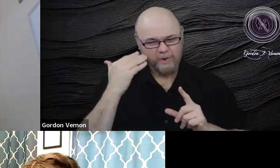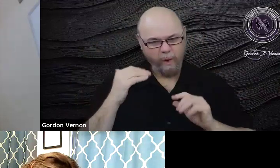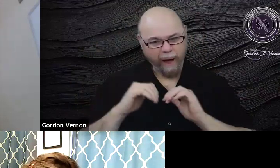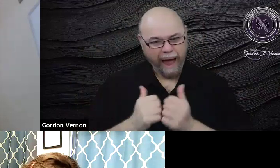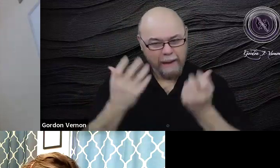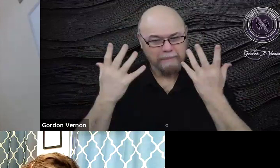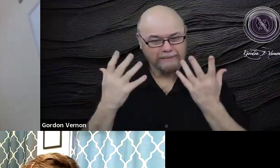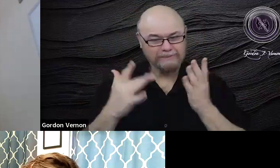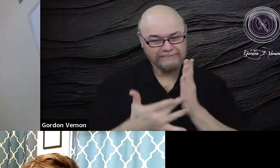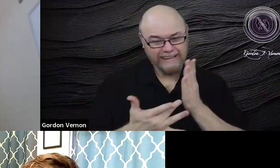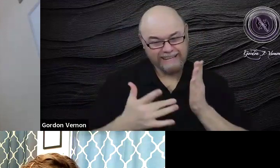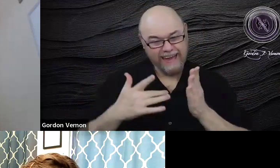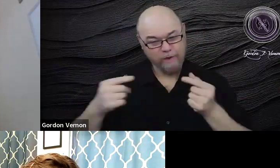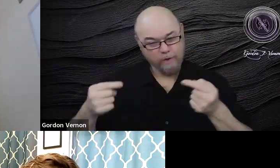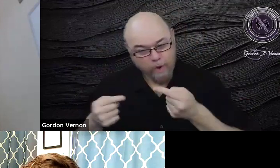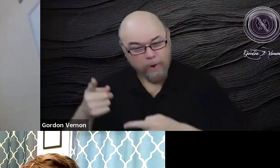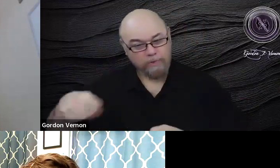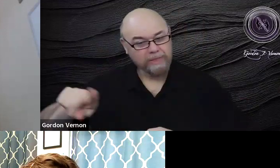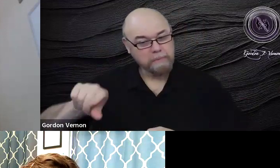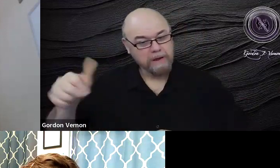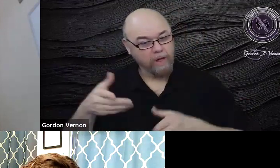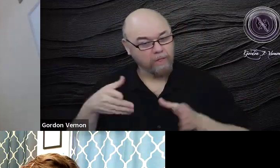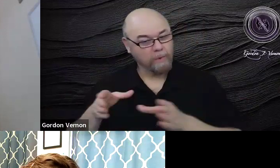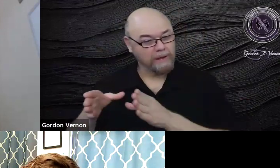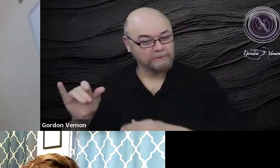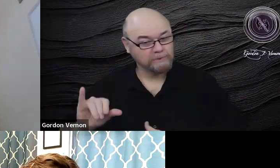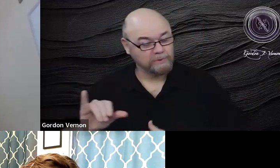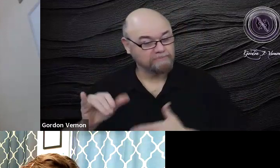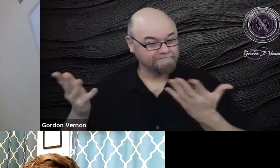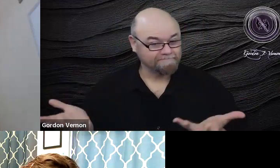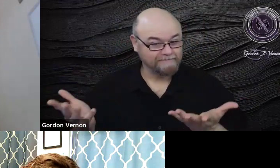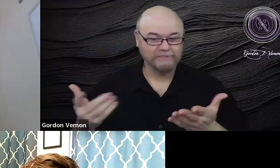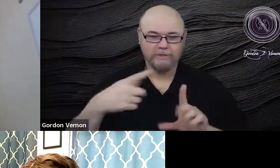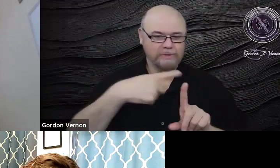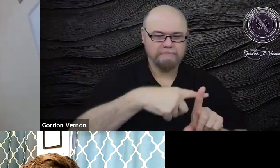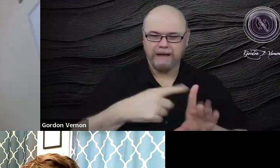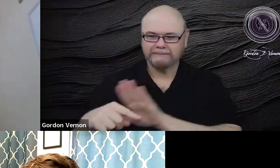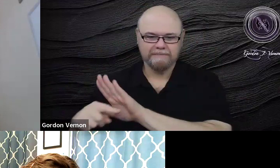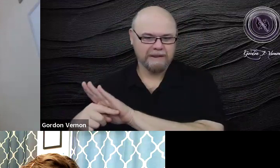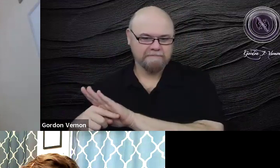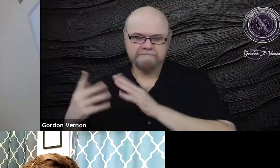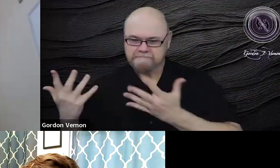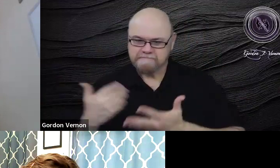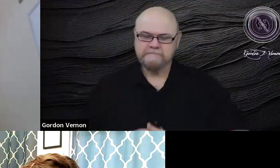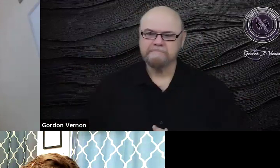see that the participants who score high on neuroticism, they perform better on average.